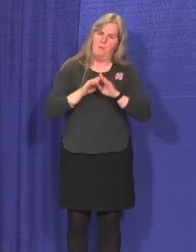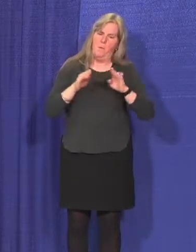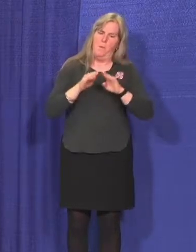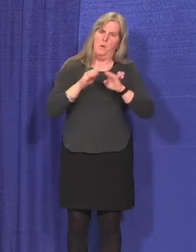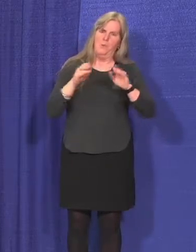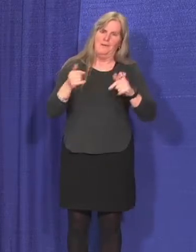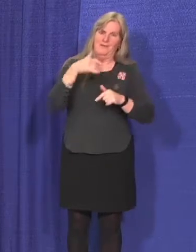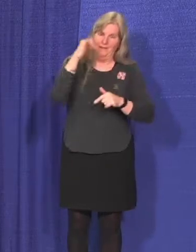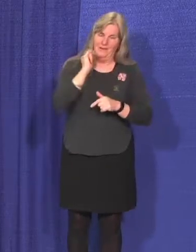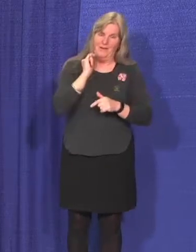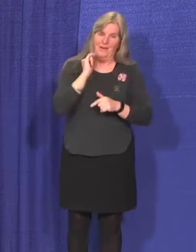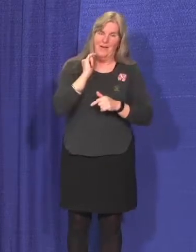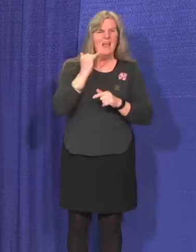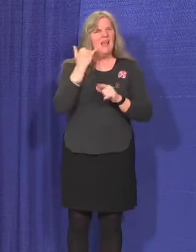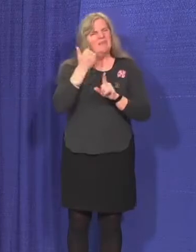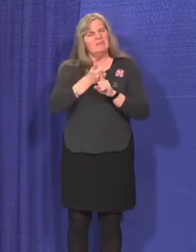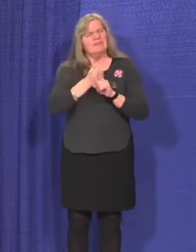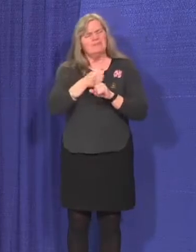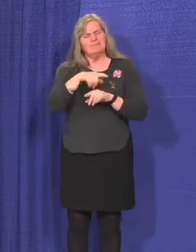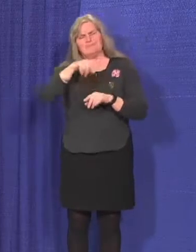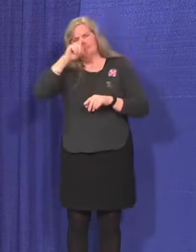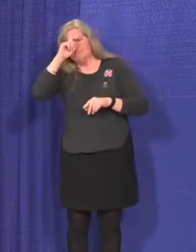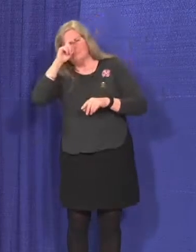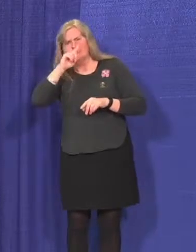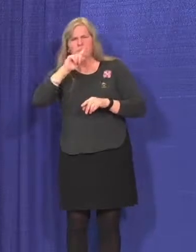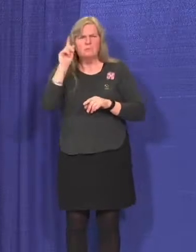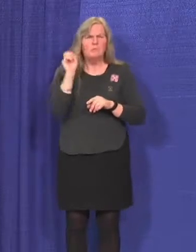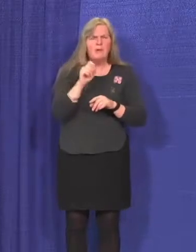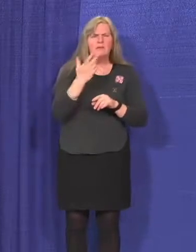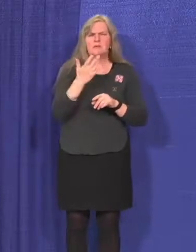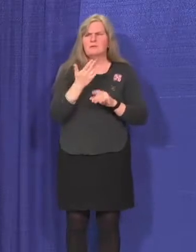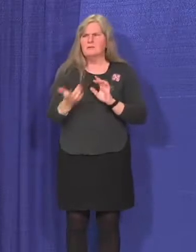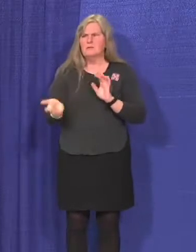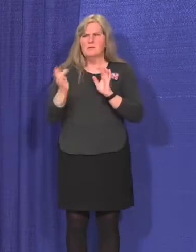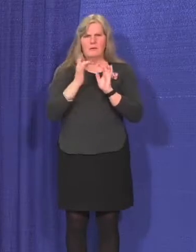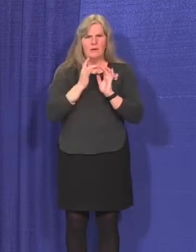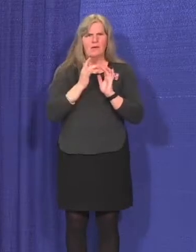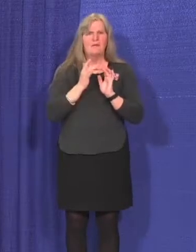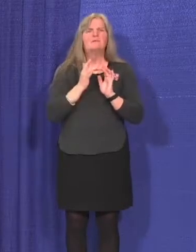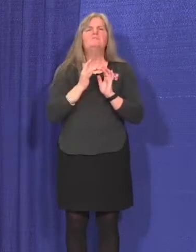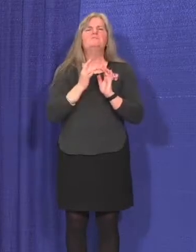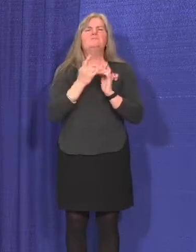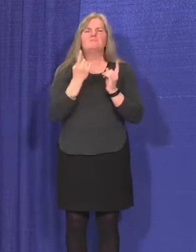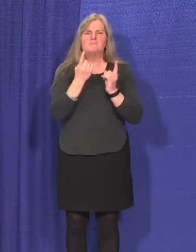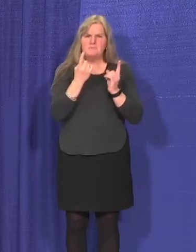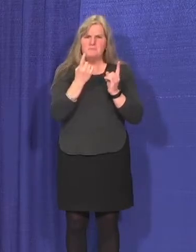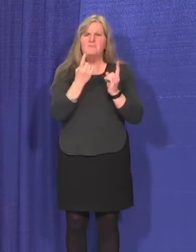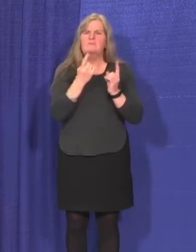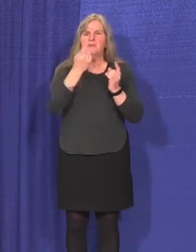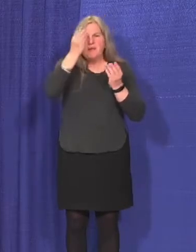Despite increased activity in southern Canada we have seen the impacts begin to be felt.